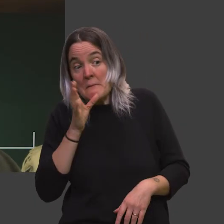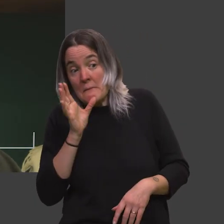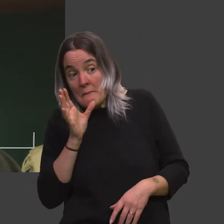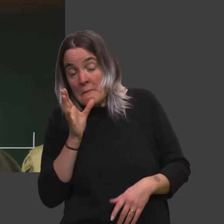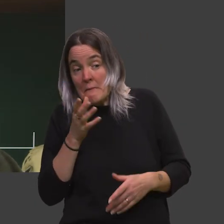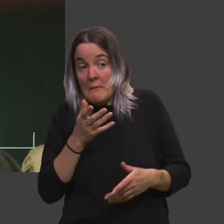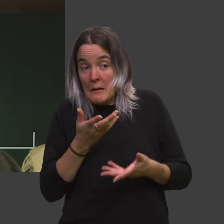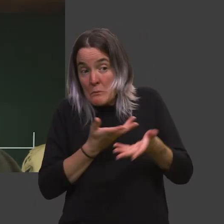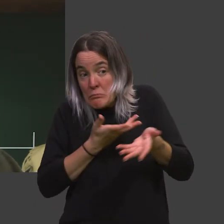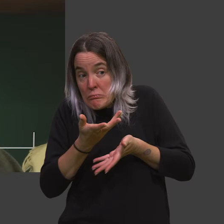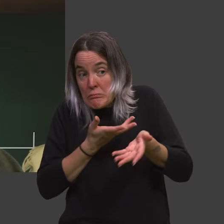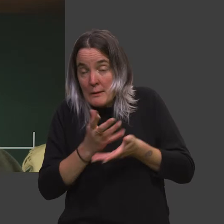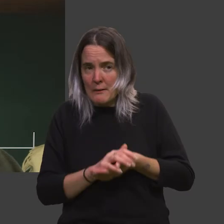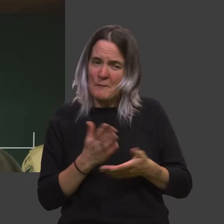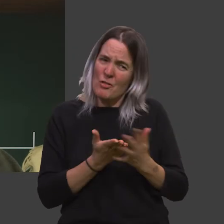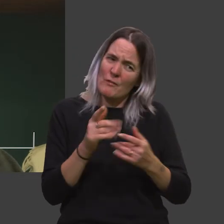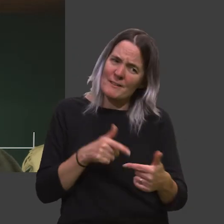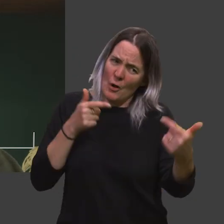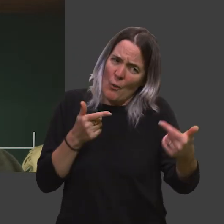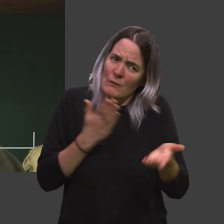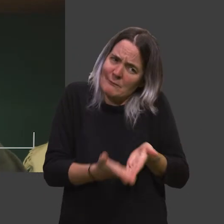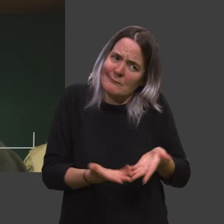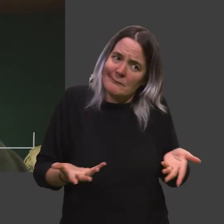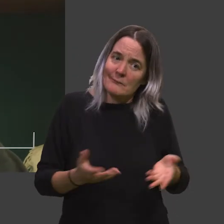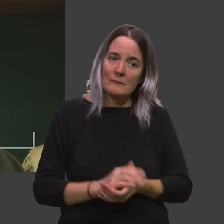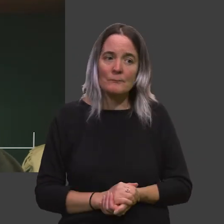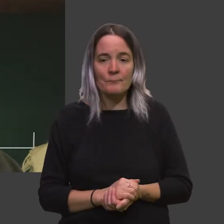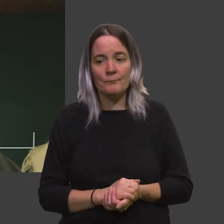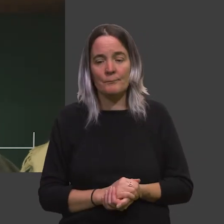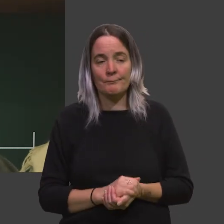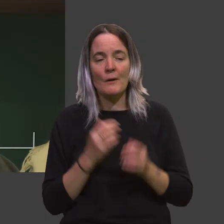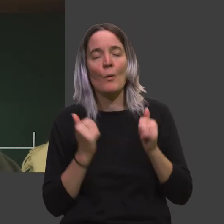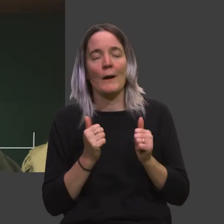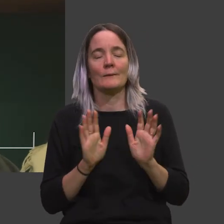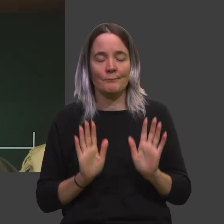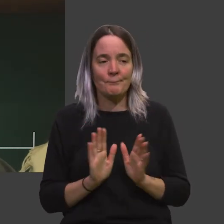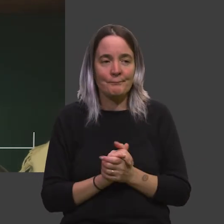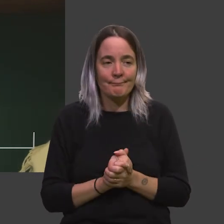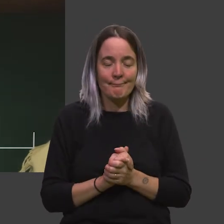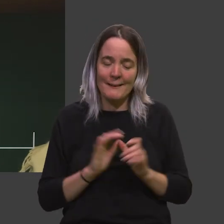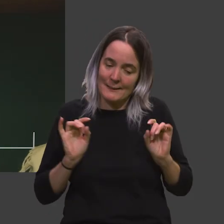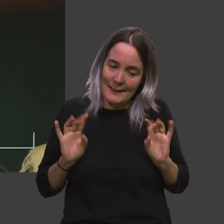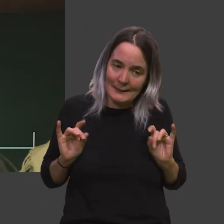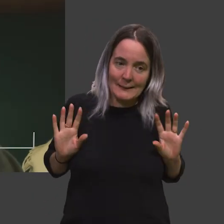Over video call, obviously. Okay, that's it.